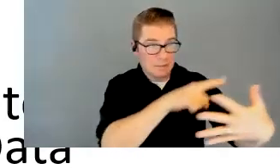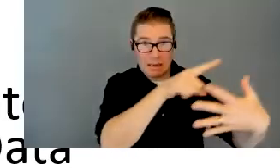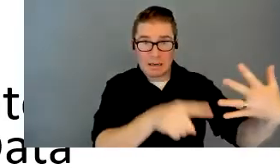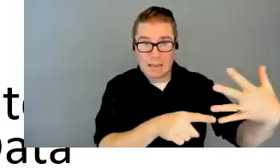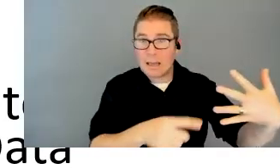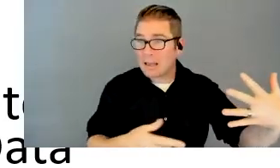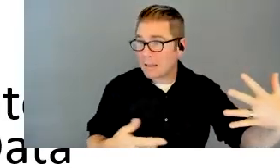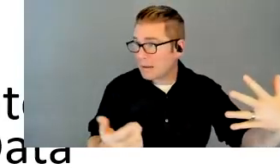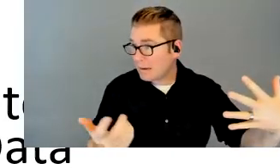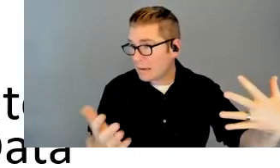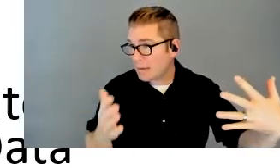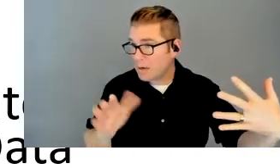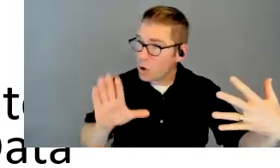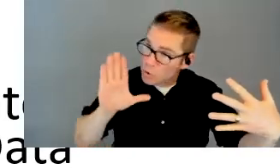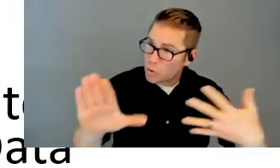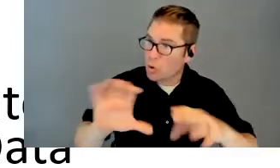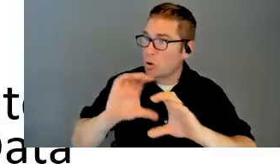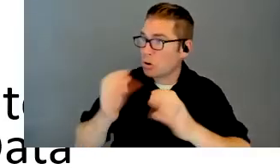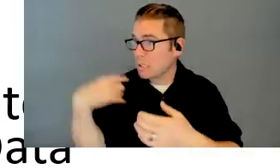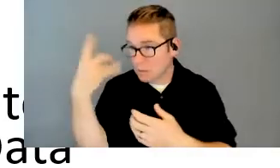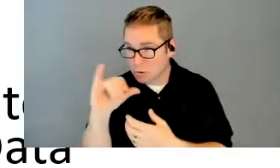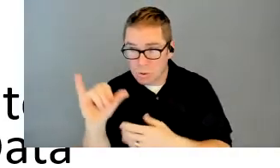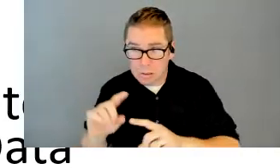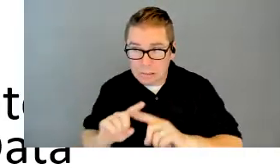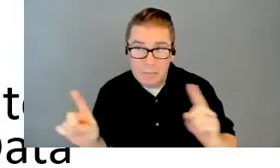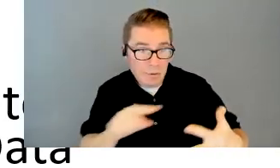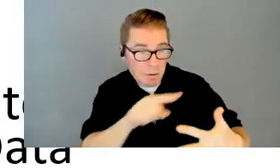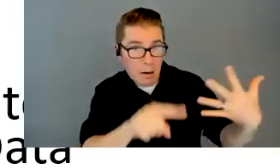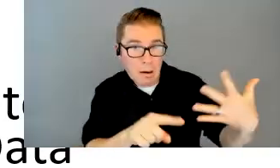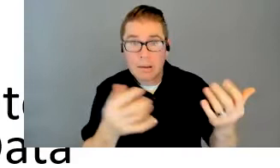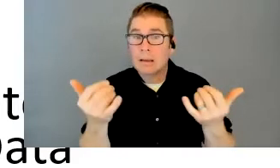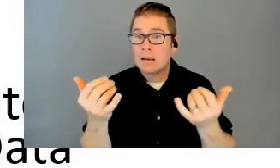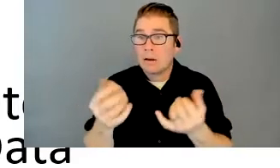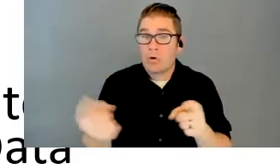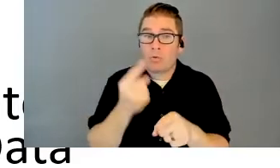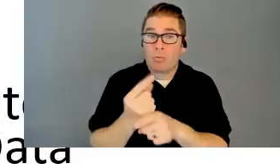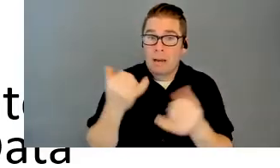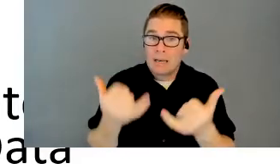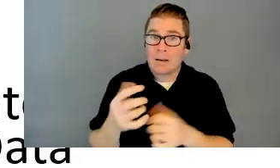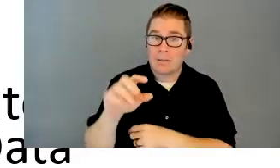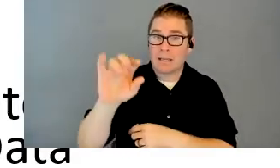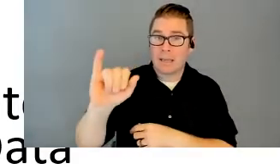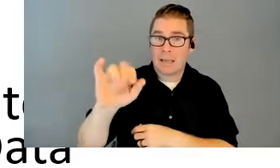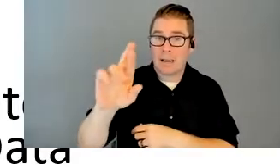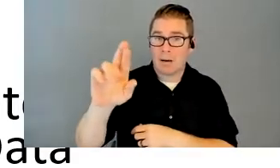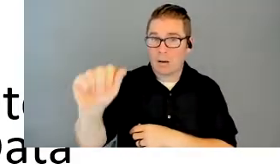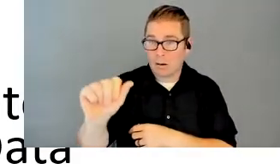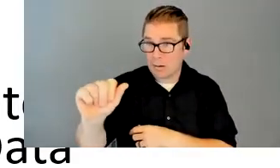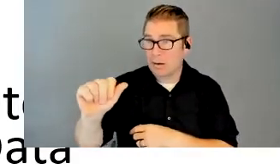So right now, the only way that the ER office will provide you with your specific data